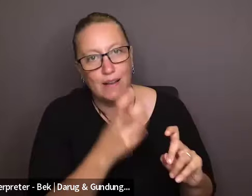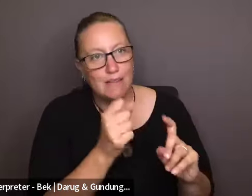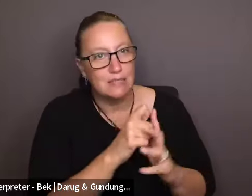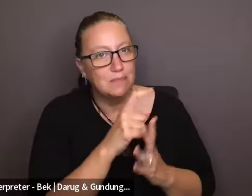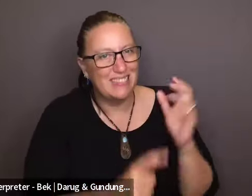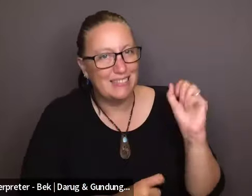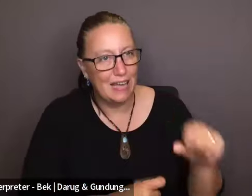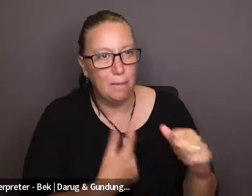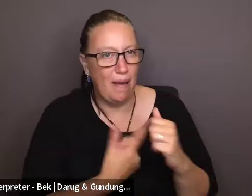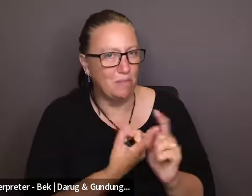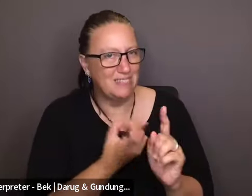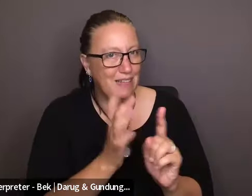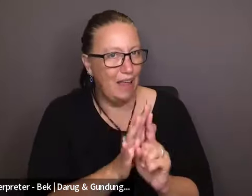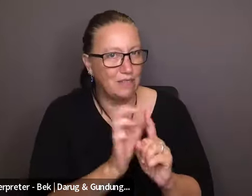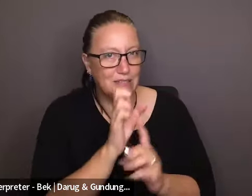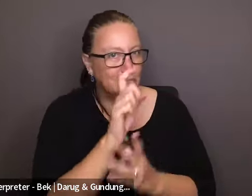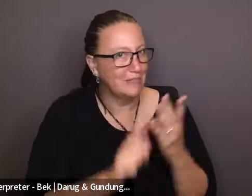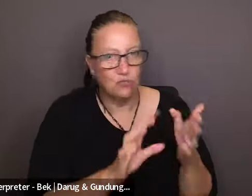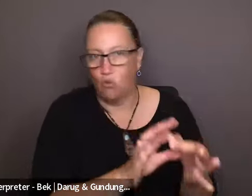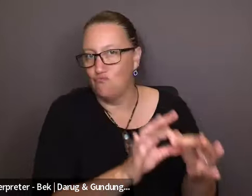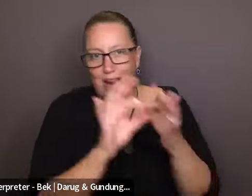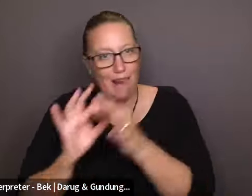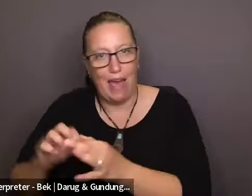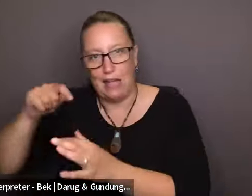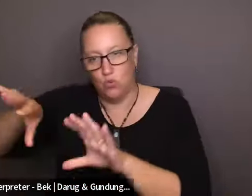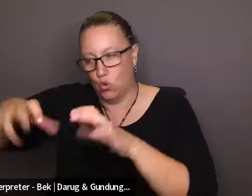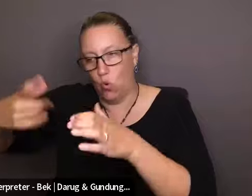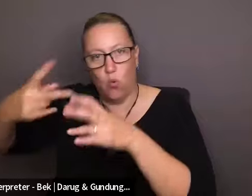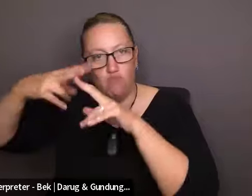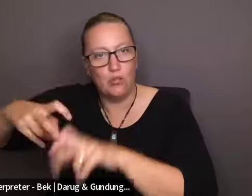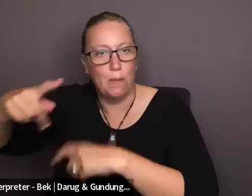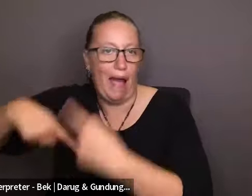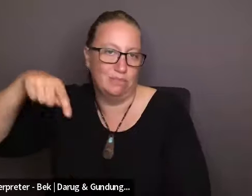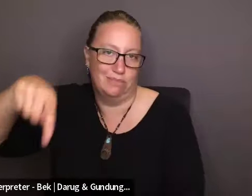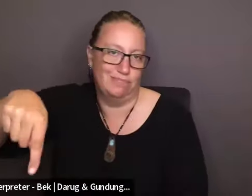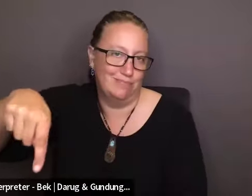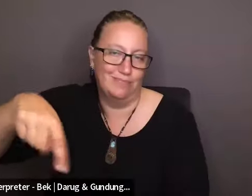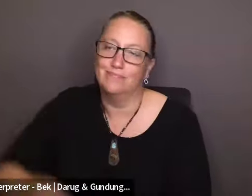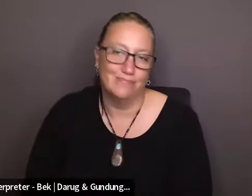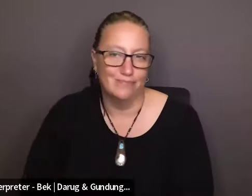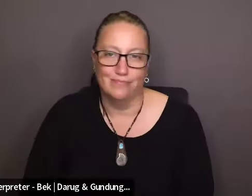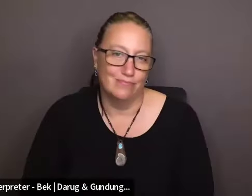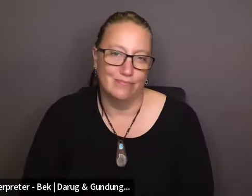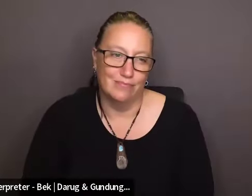we saw in previous rounds is that there were teams who had people with researchers with a disability but it didn'